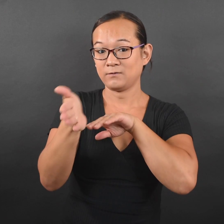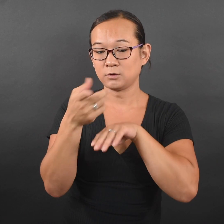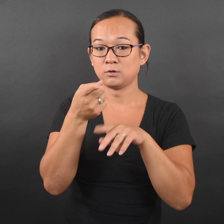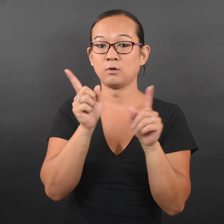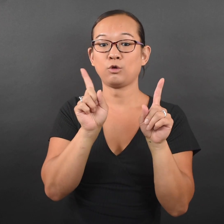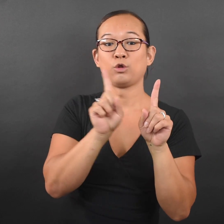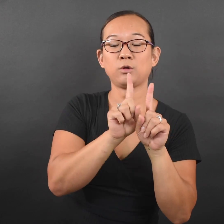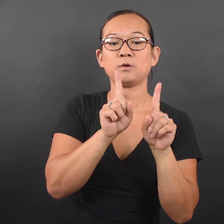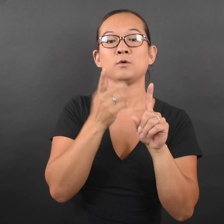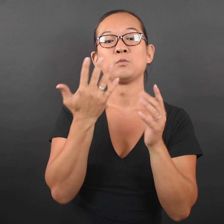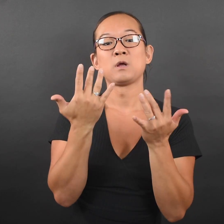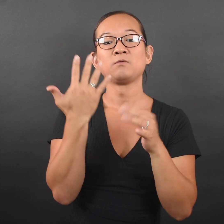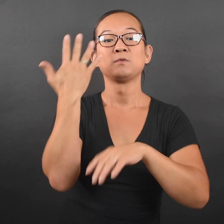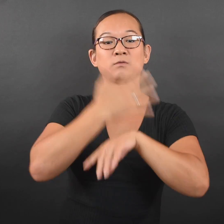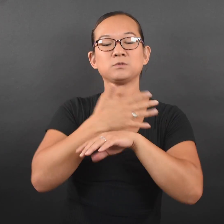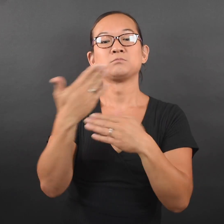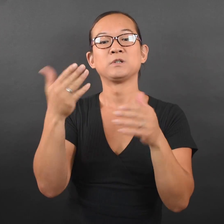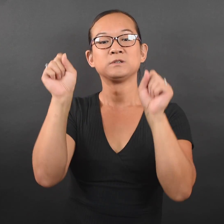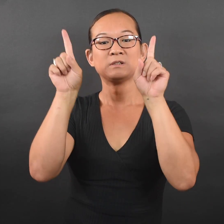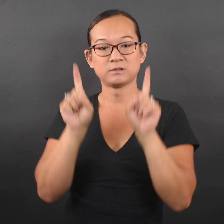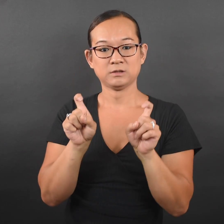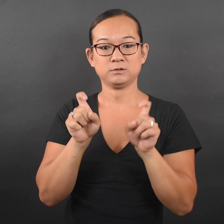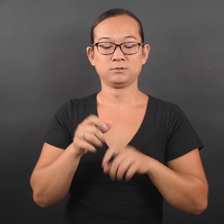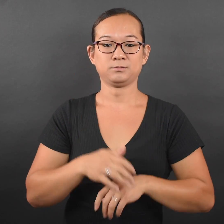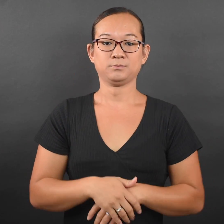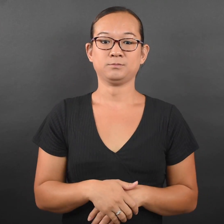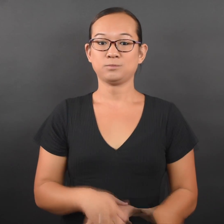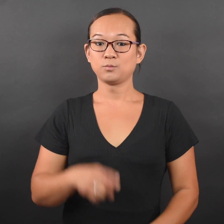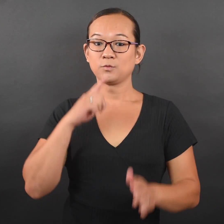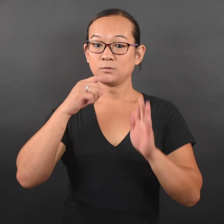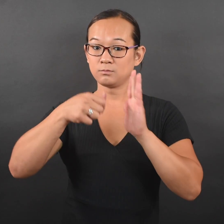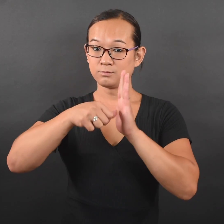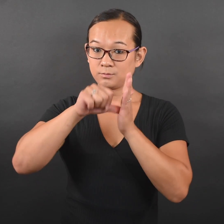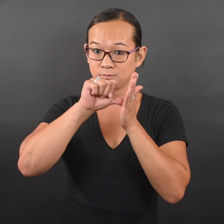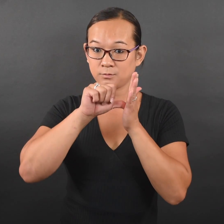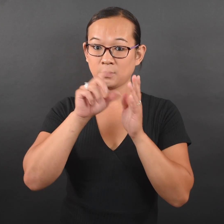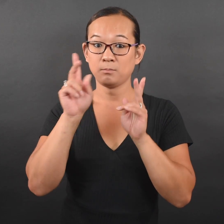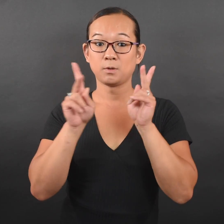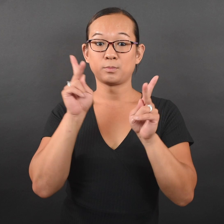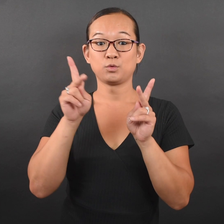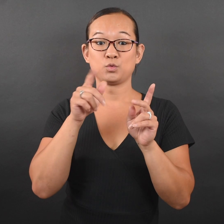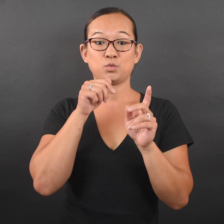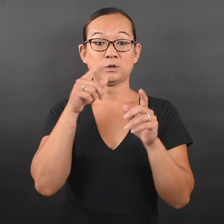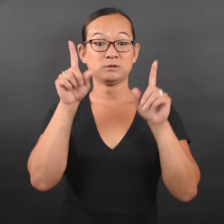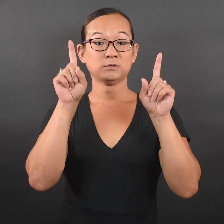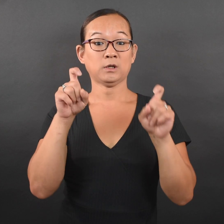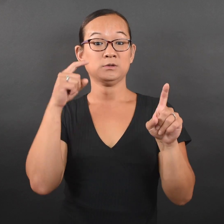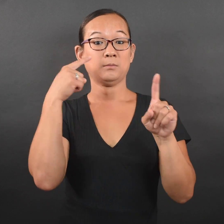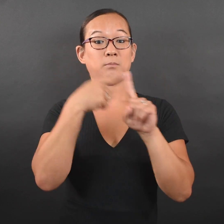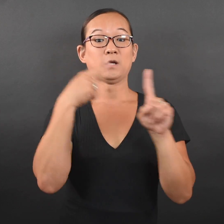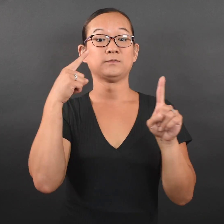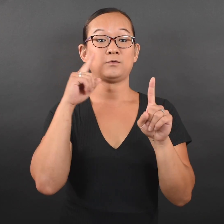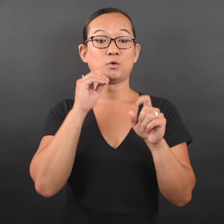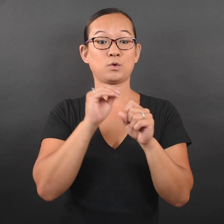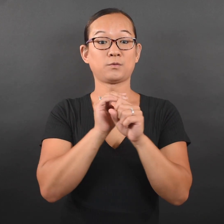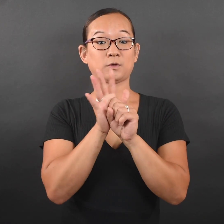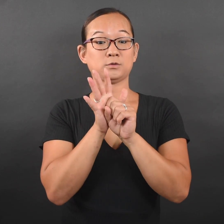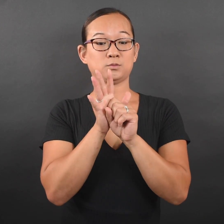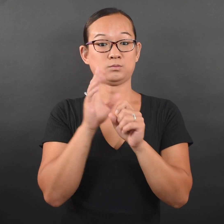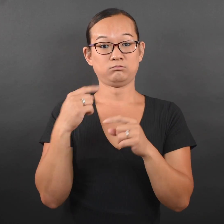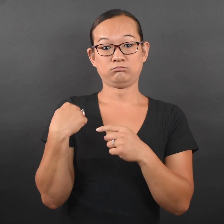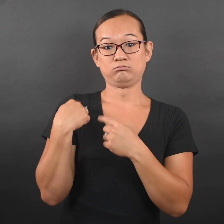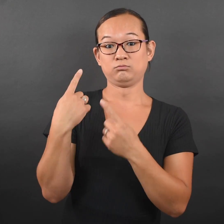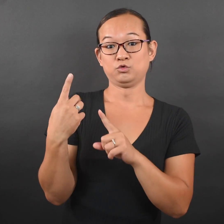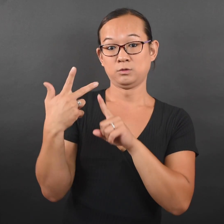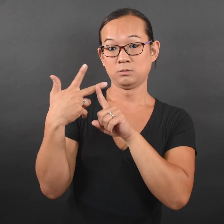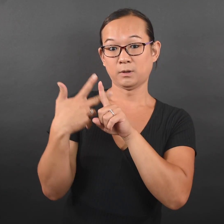person. NOTE: People who tested positive for COVID-19 within the past three